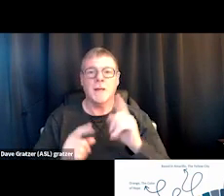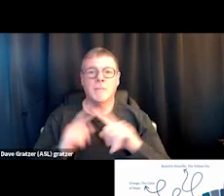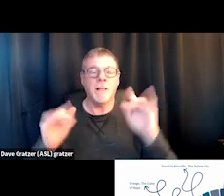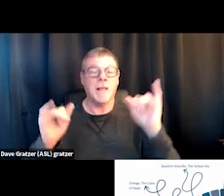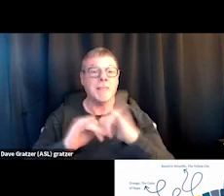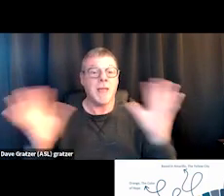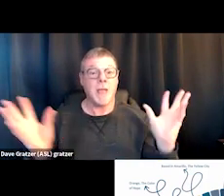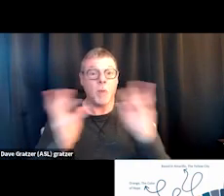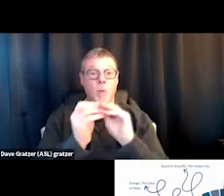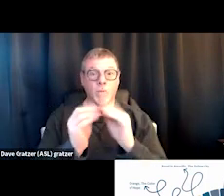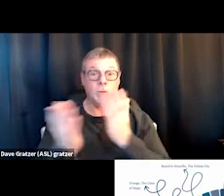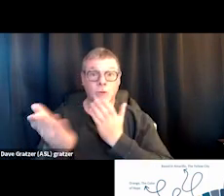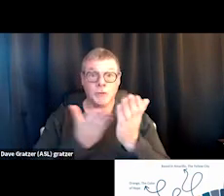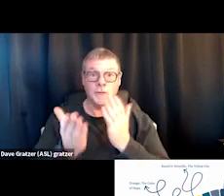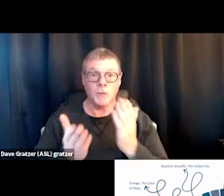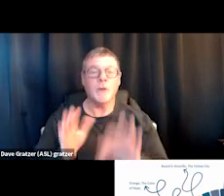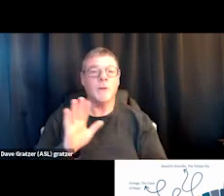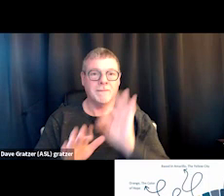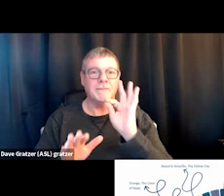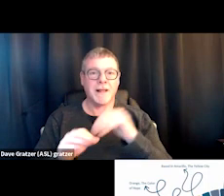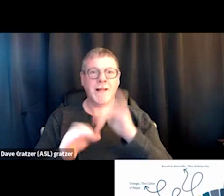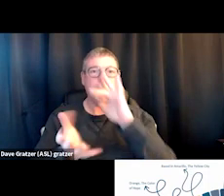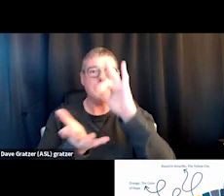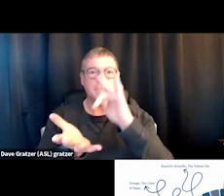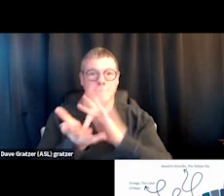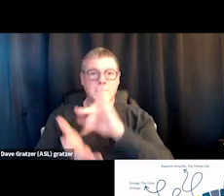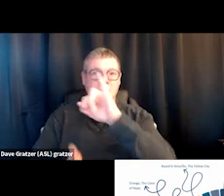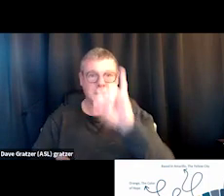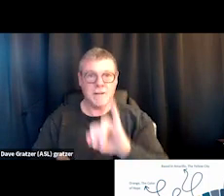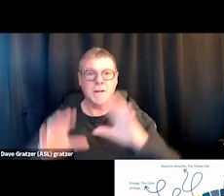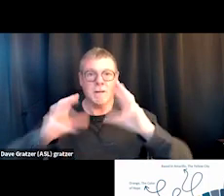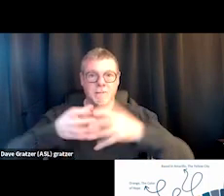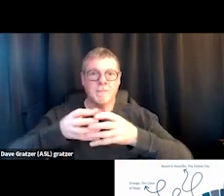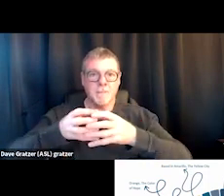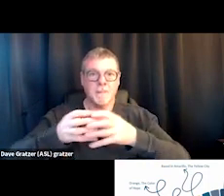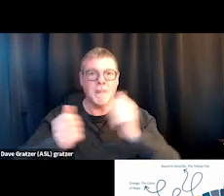what we found is, we're, you know, we're located in the middle of Indiana, this in a state with 92 counties,